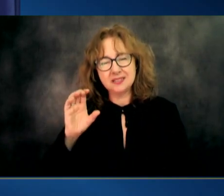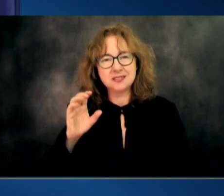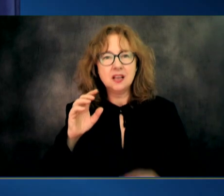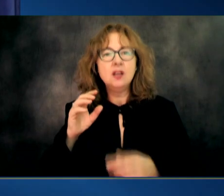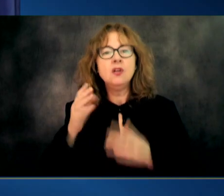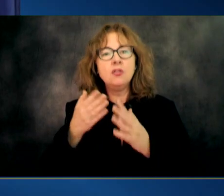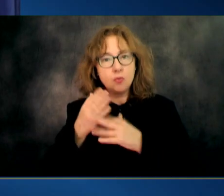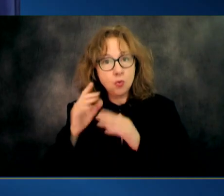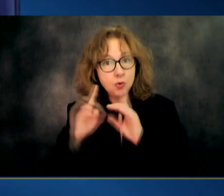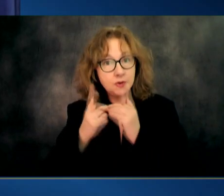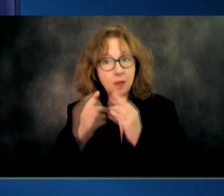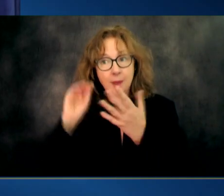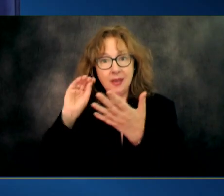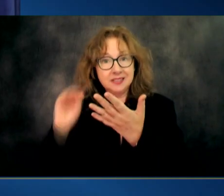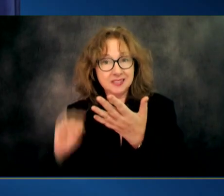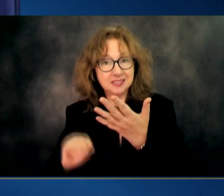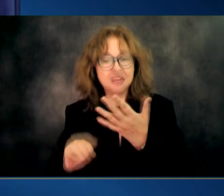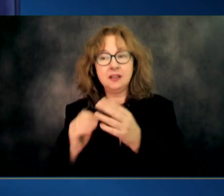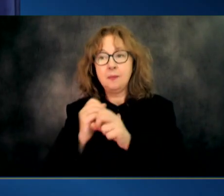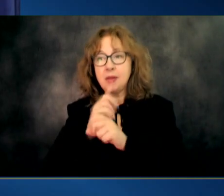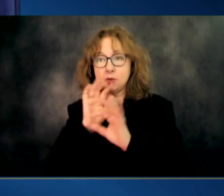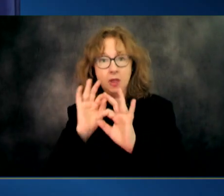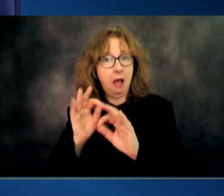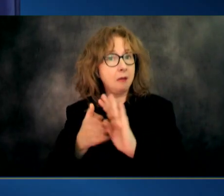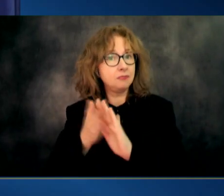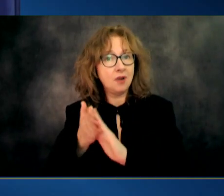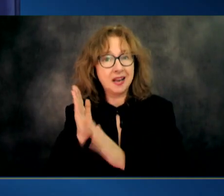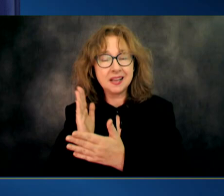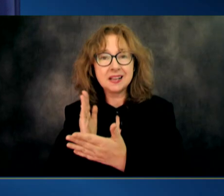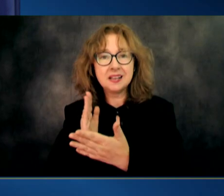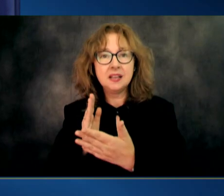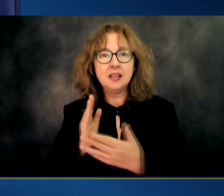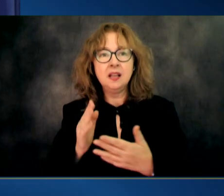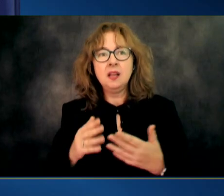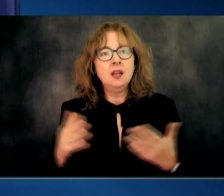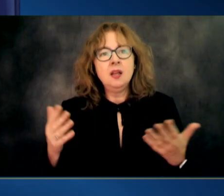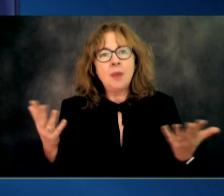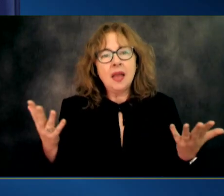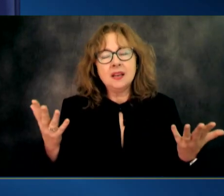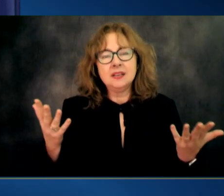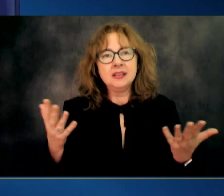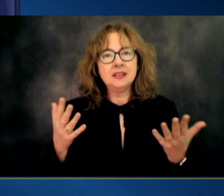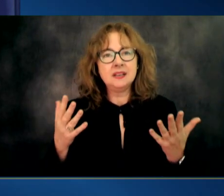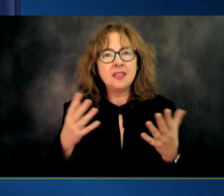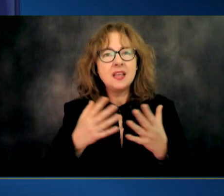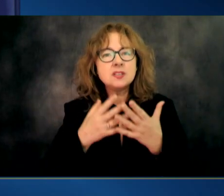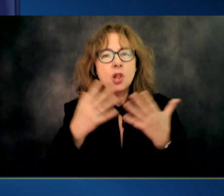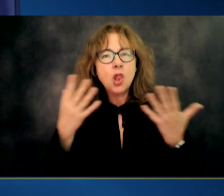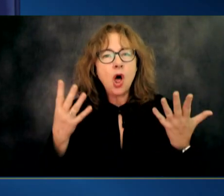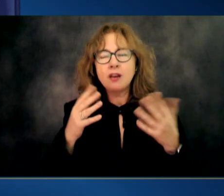getting them up and running. But there was lots of work in progress that's happening but making